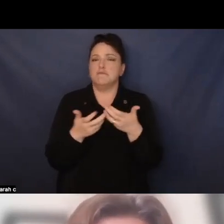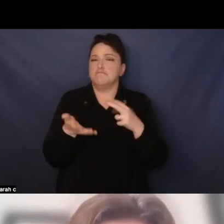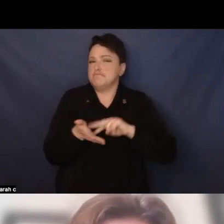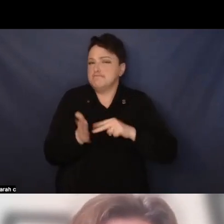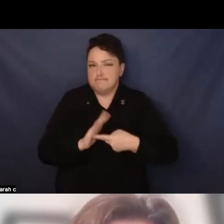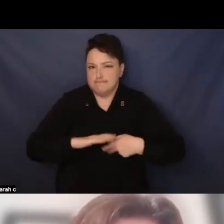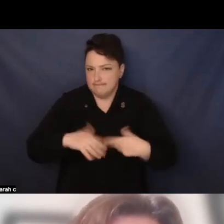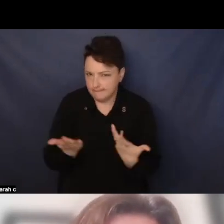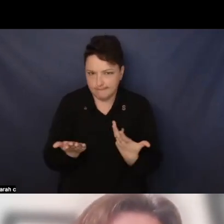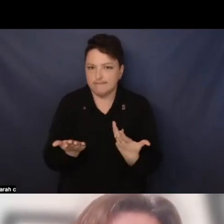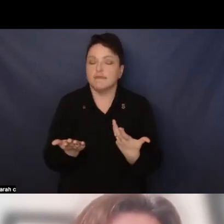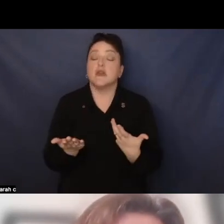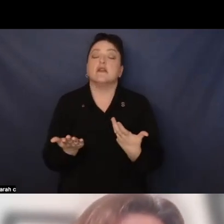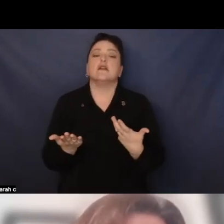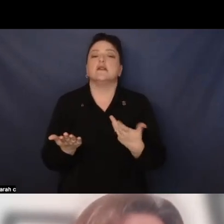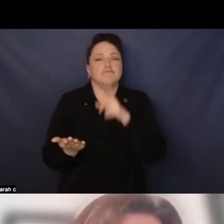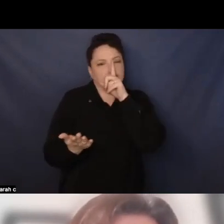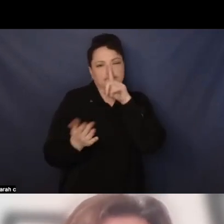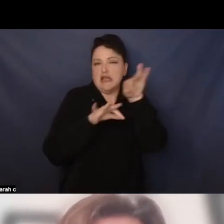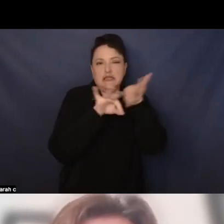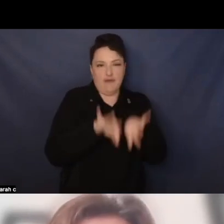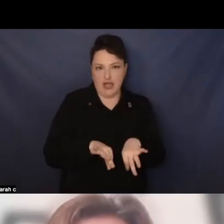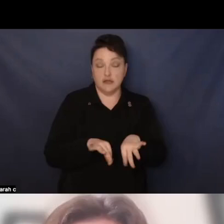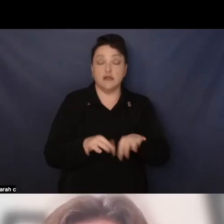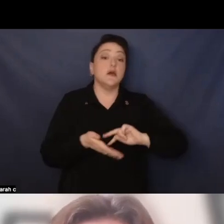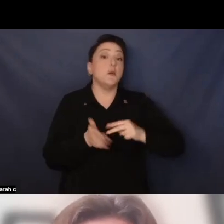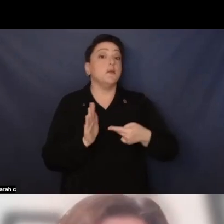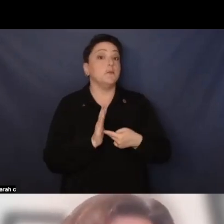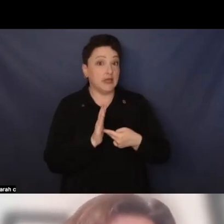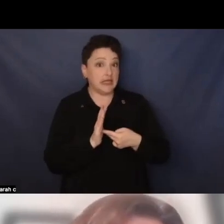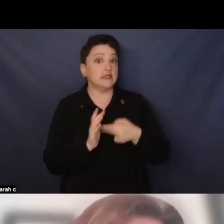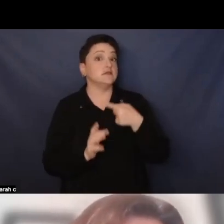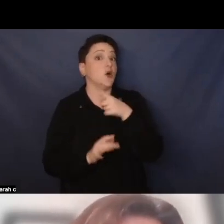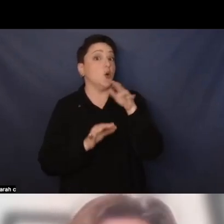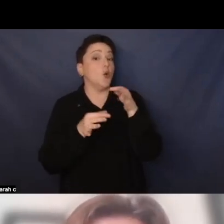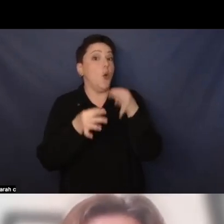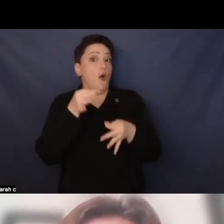considering what is reasonable, they will look at, is it feasible? Is it ordinary? Is it something